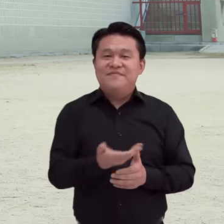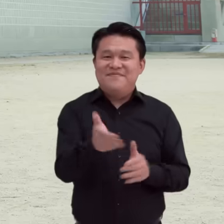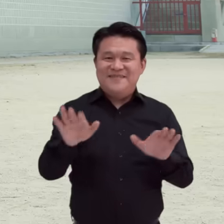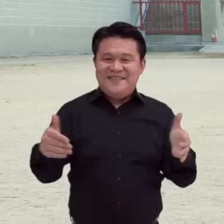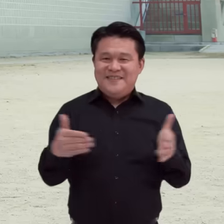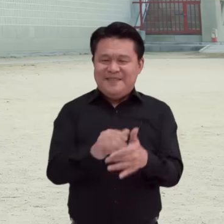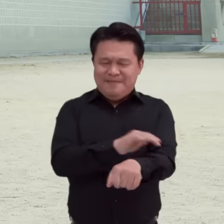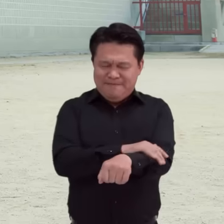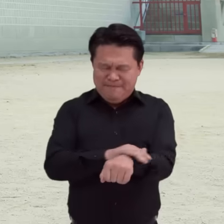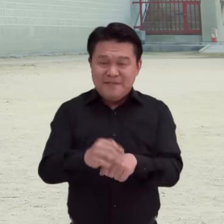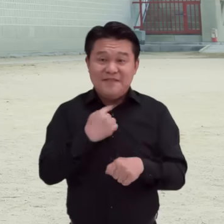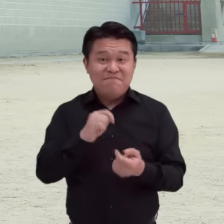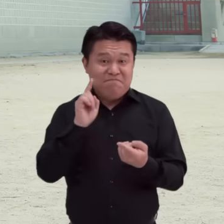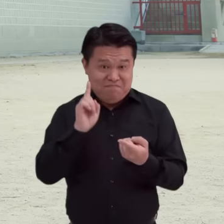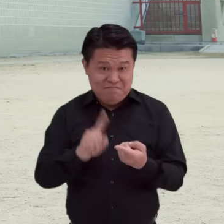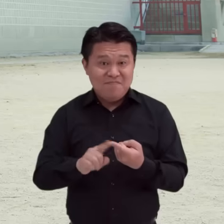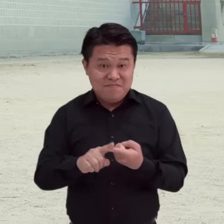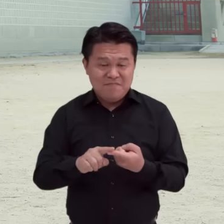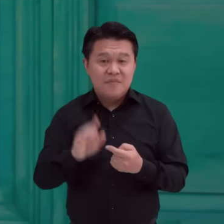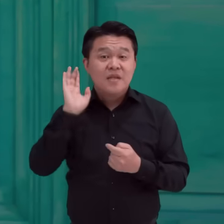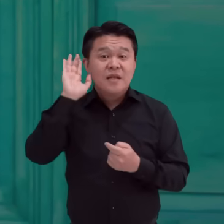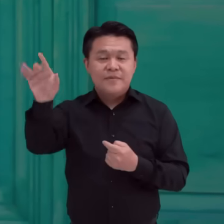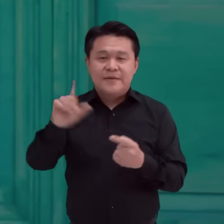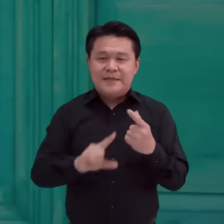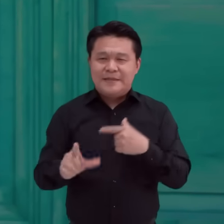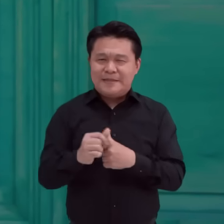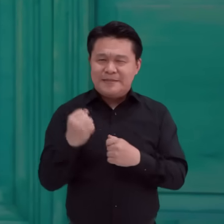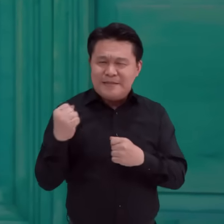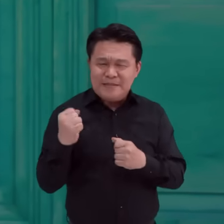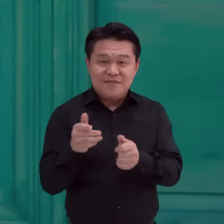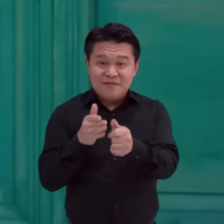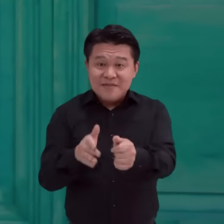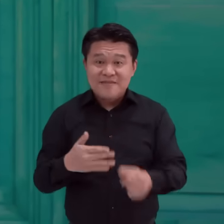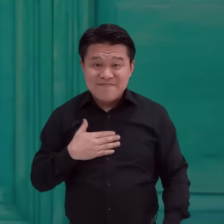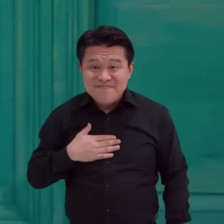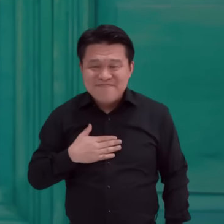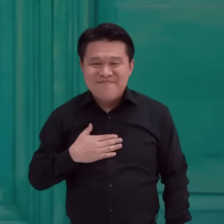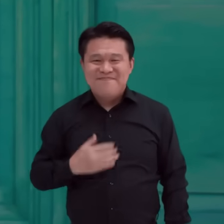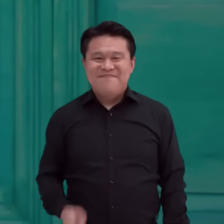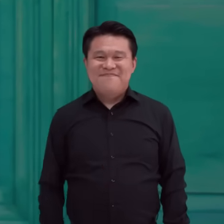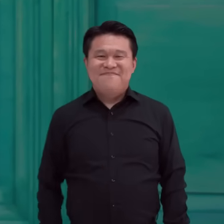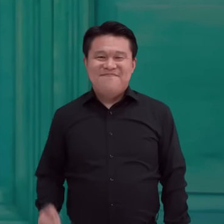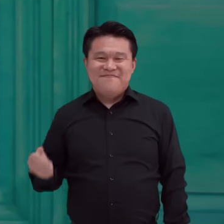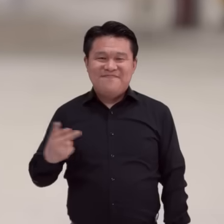We all have been hanging in there for so long already, but I know we can continue to do so.